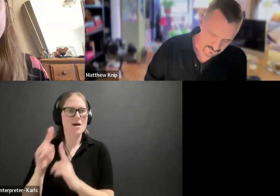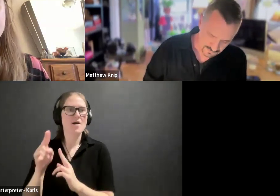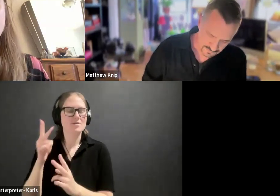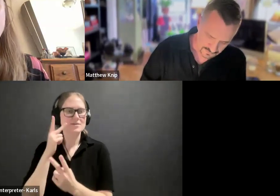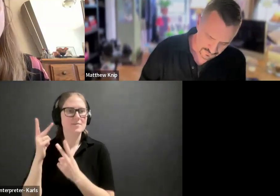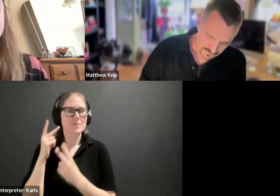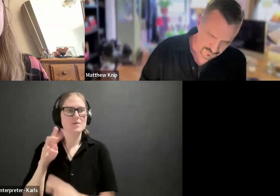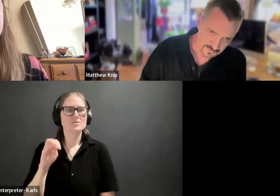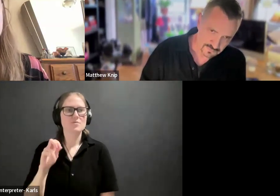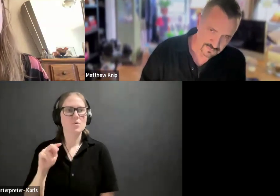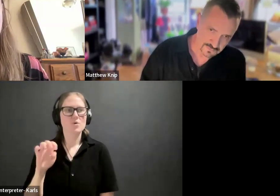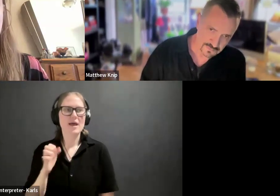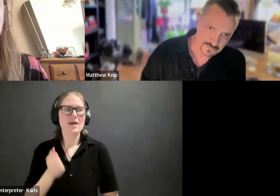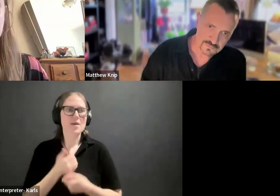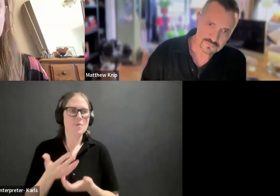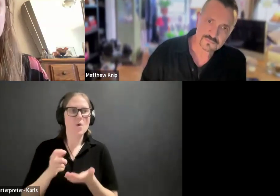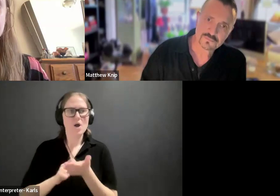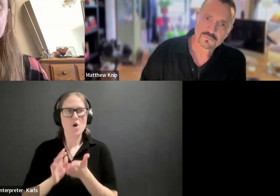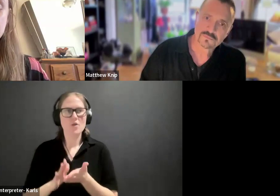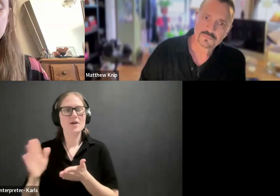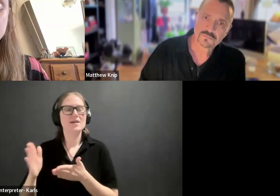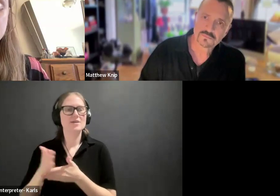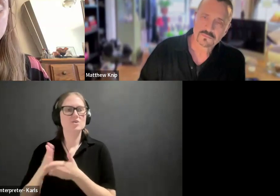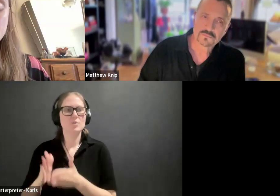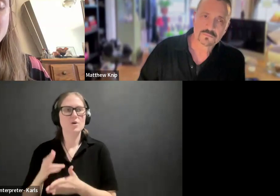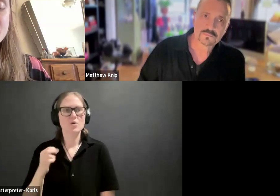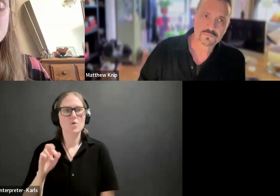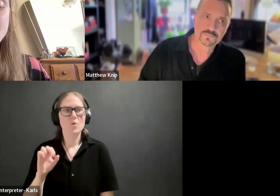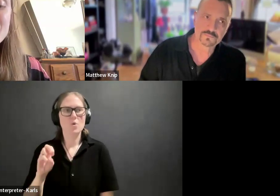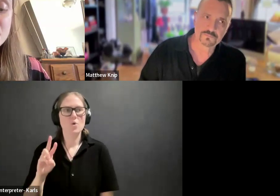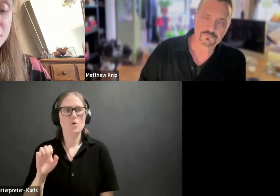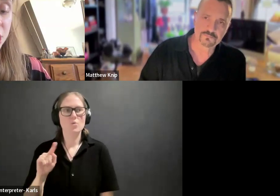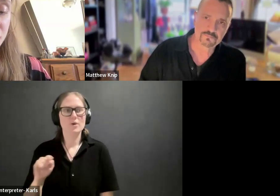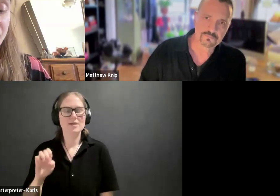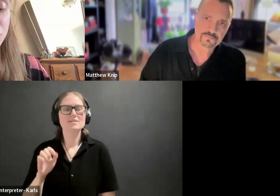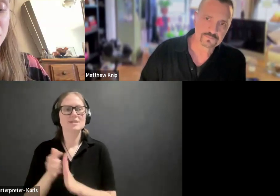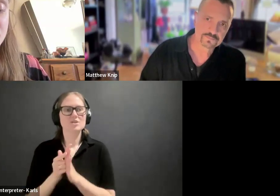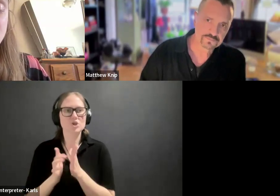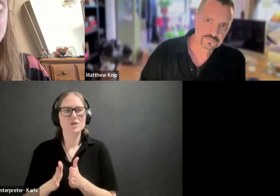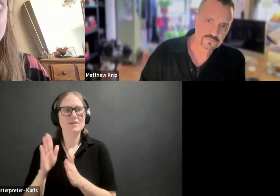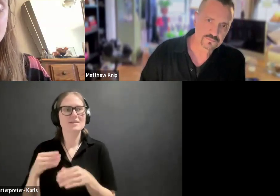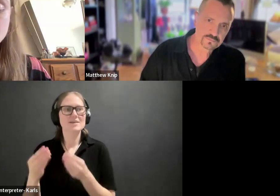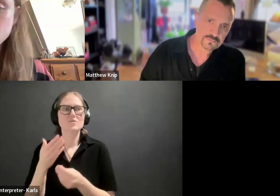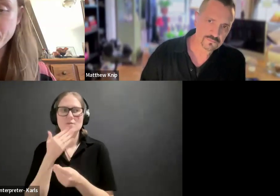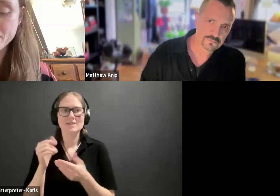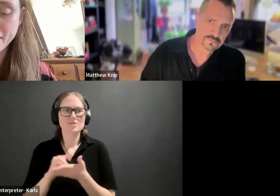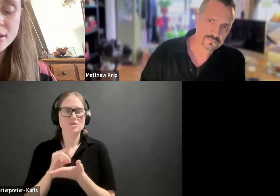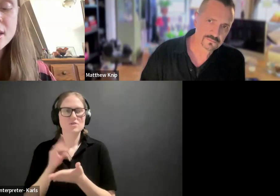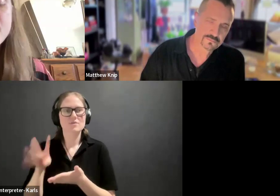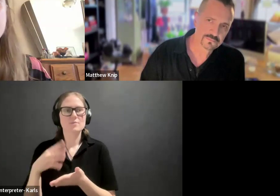a poet, an author, and his partner Horwitz, an attorney, and will be given to the best dissertation of LGBTQ studies, broadly defined.